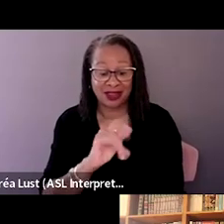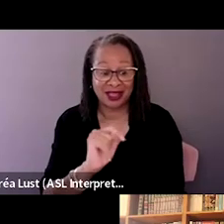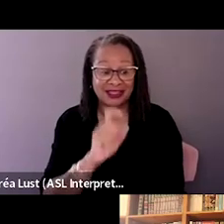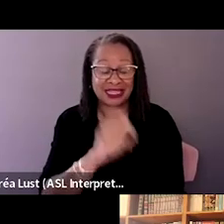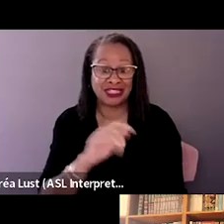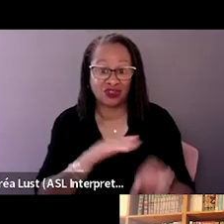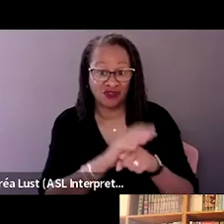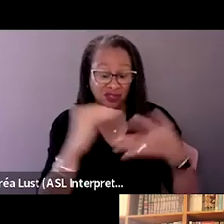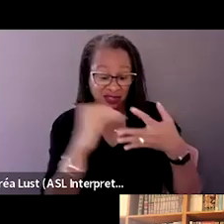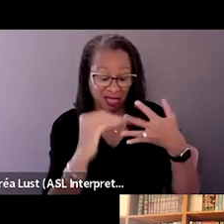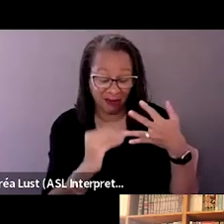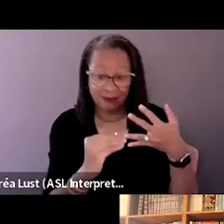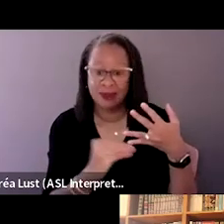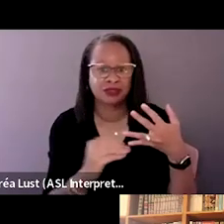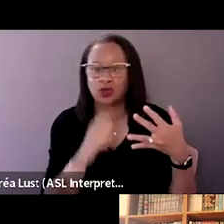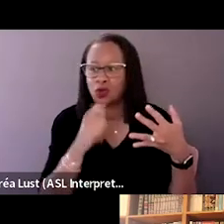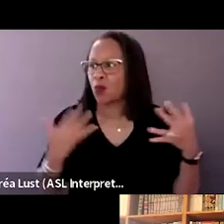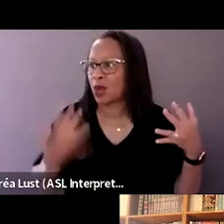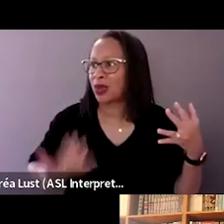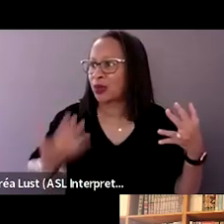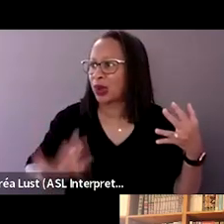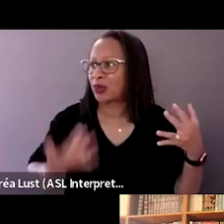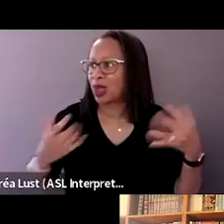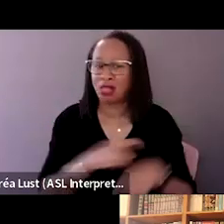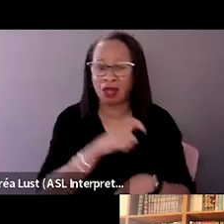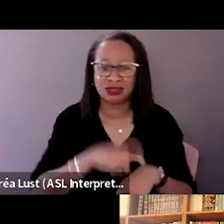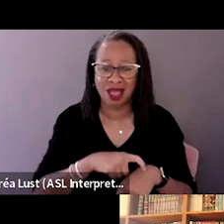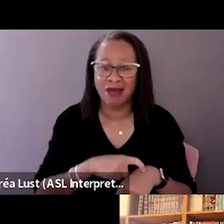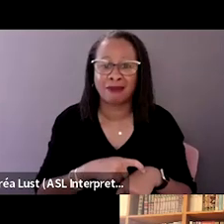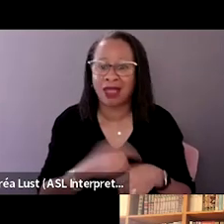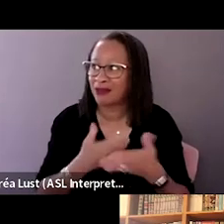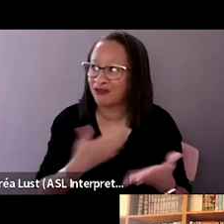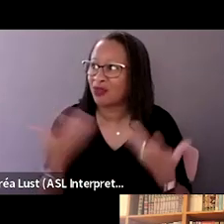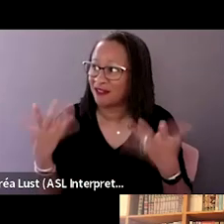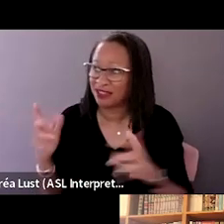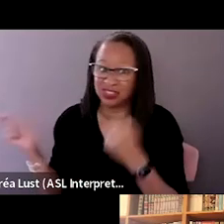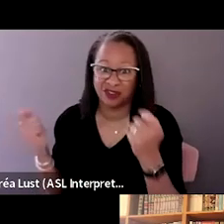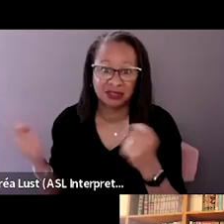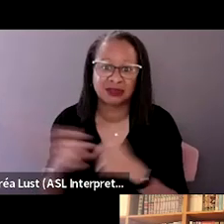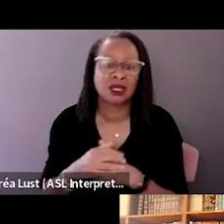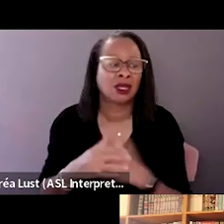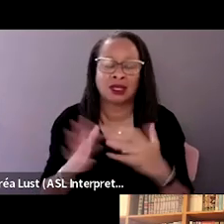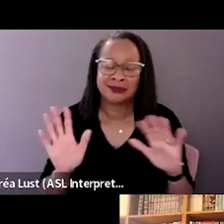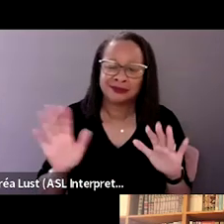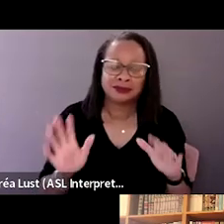so they will not keep waiting for long, long, long, long before the film to be released for the broadcast.